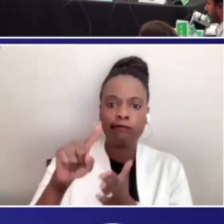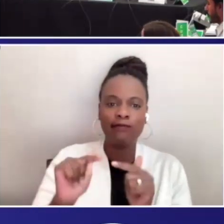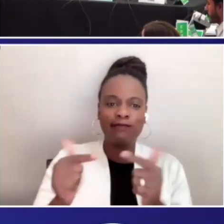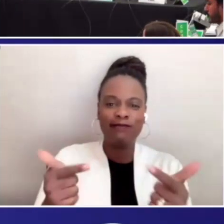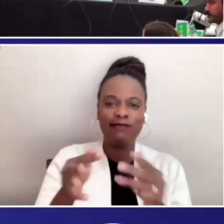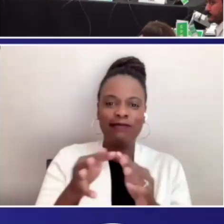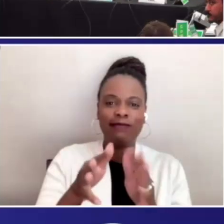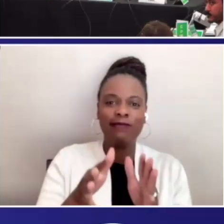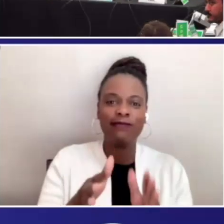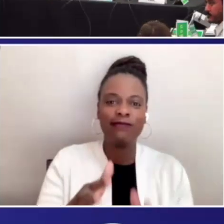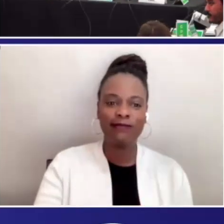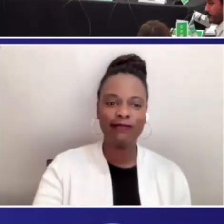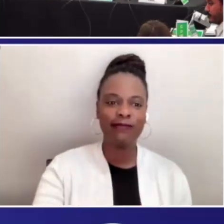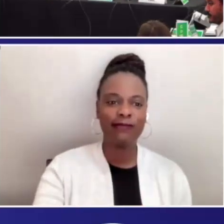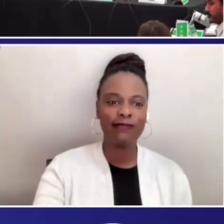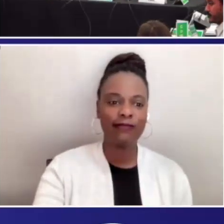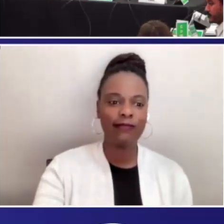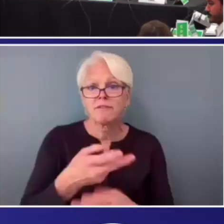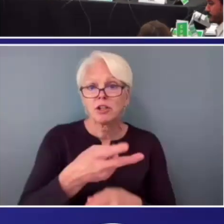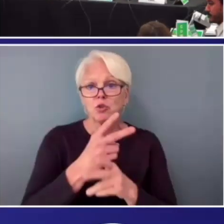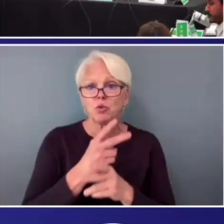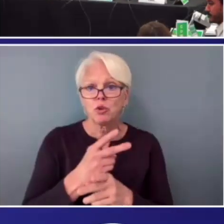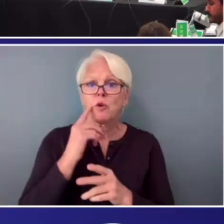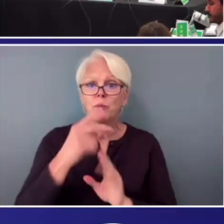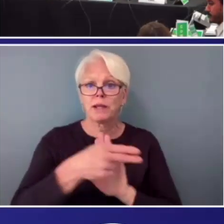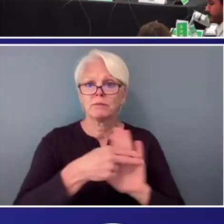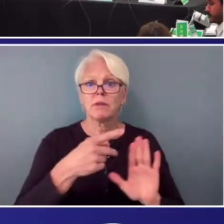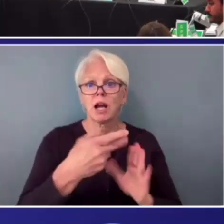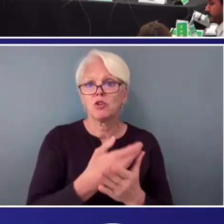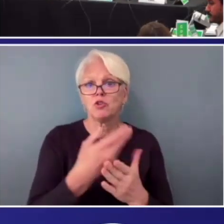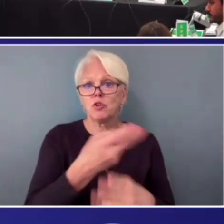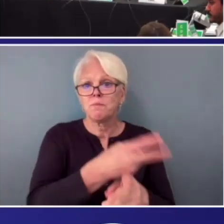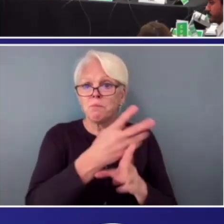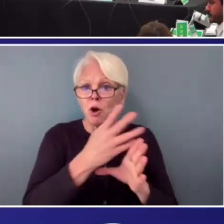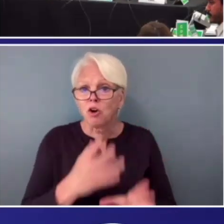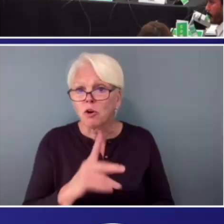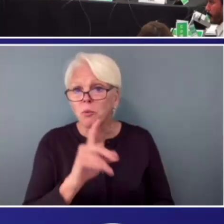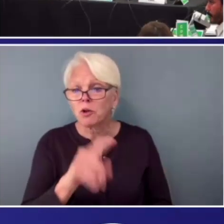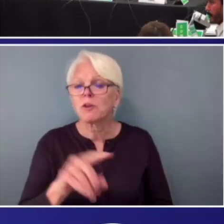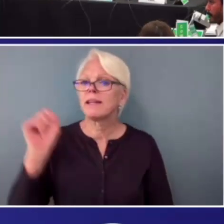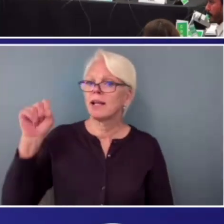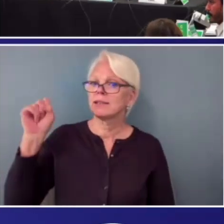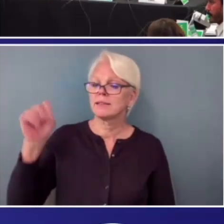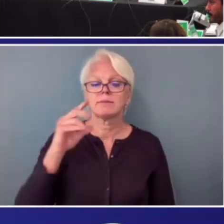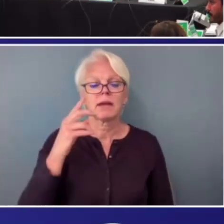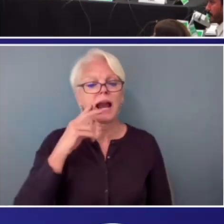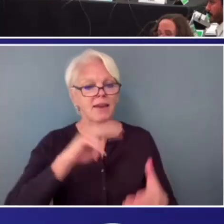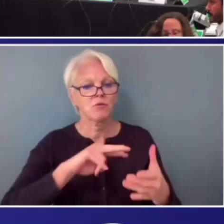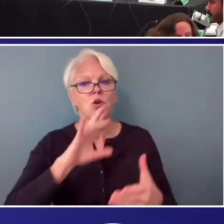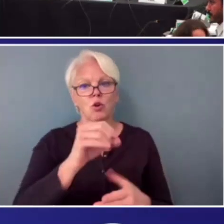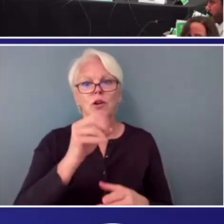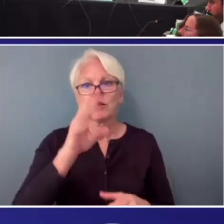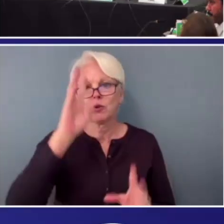Okay. I need to look at your scenario. So hold on. The clarification you're